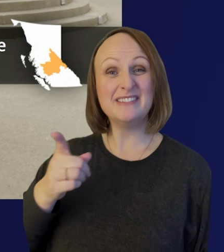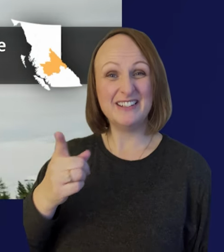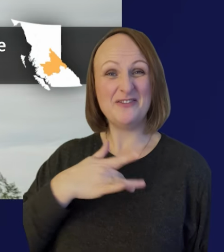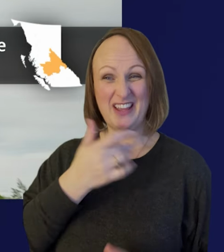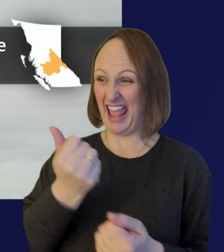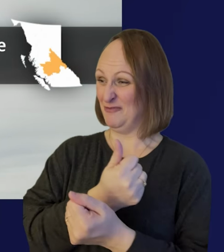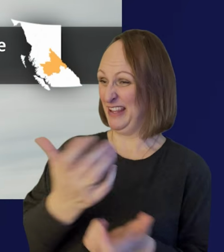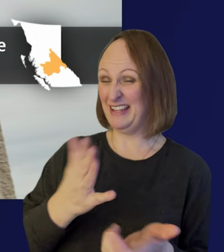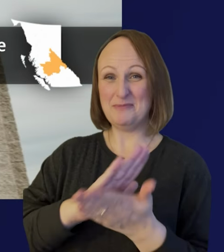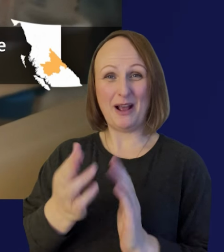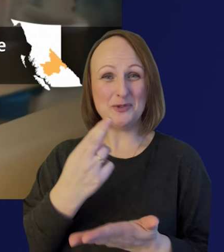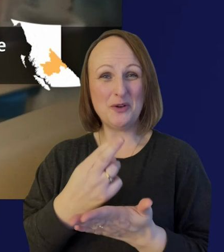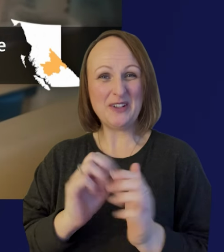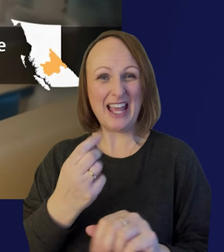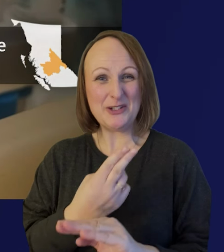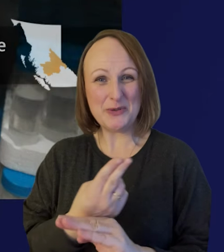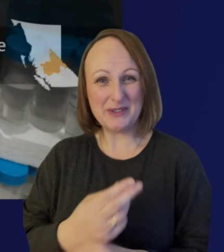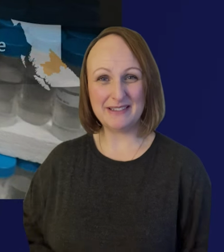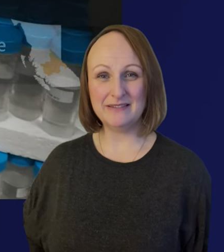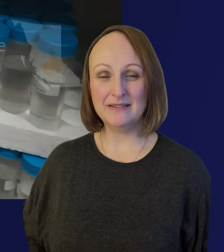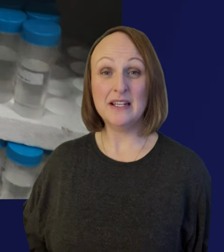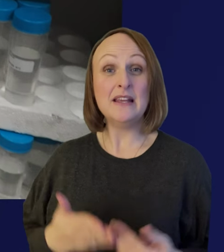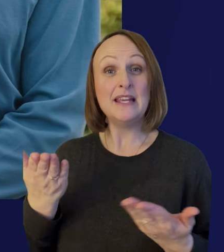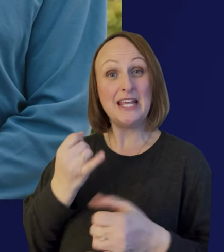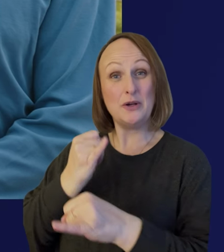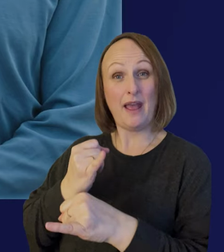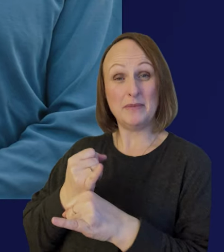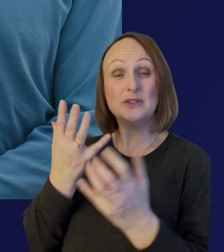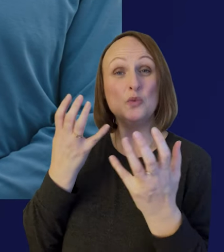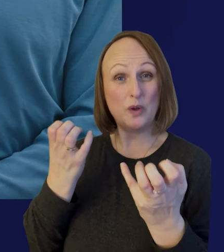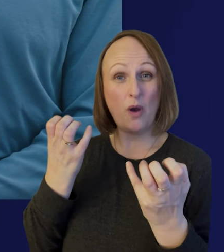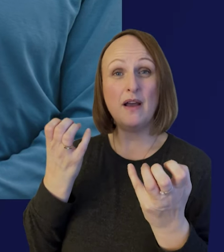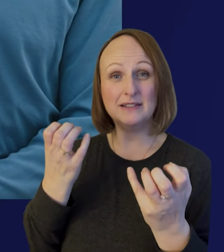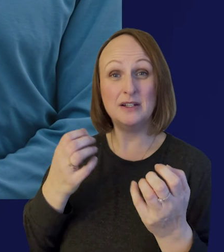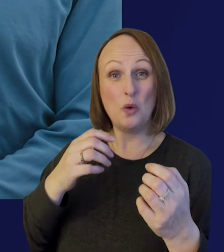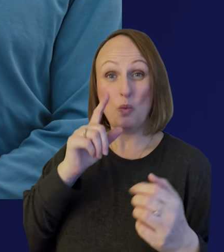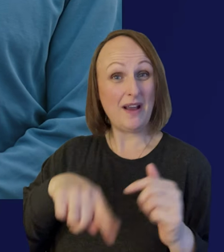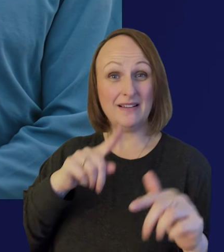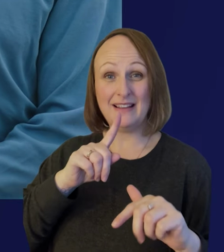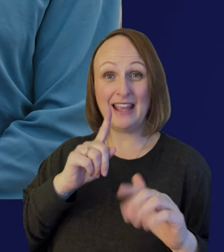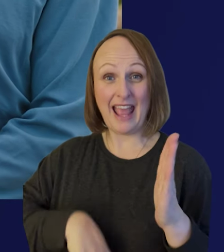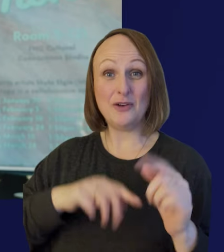(ANN): We have a lot of plastics that are generated on campus. We're hoping to get some of the plastics that aren't actually recycled and created into some